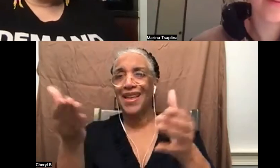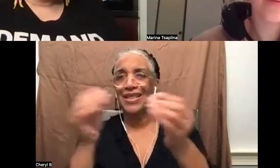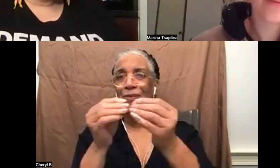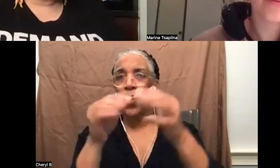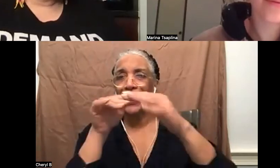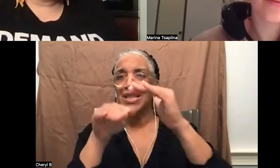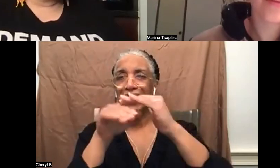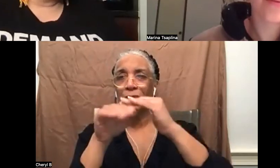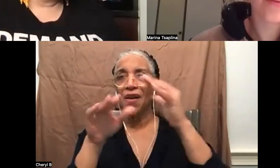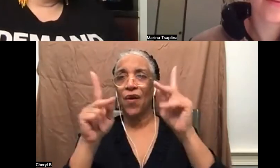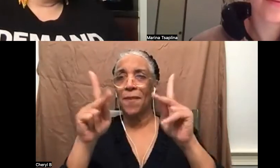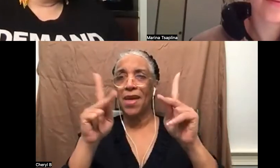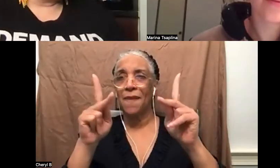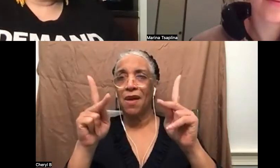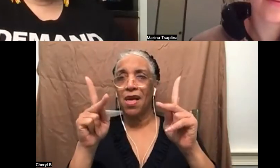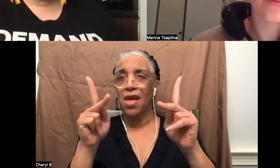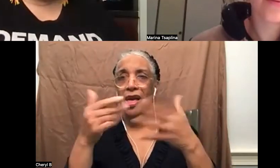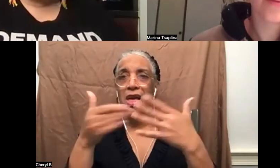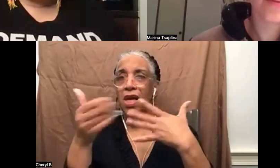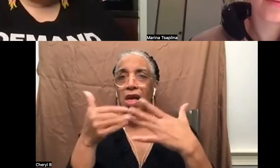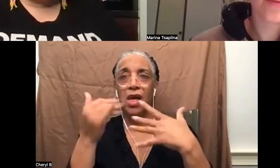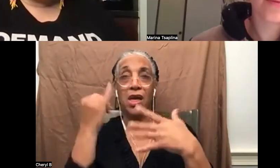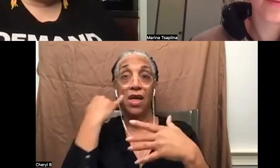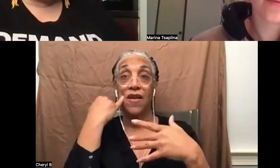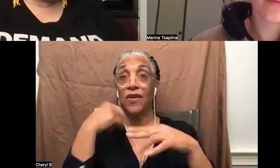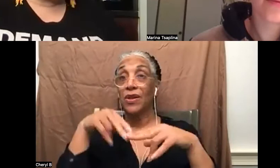Whether that is making sure there is seating, sign